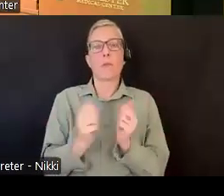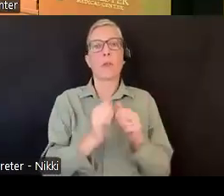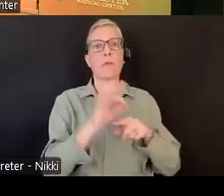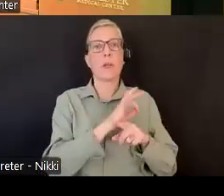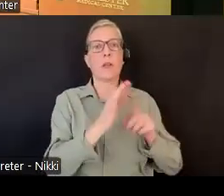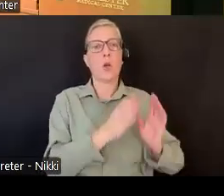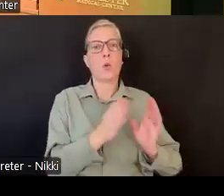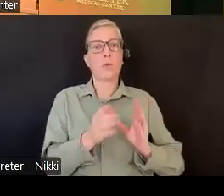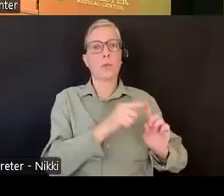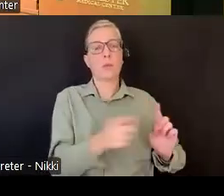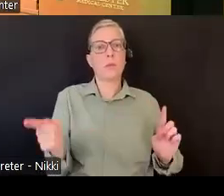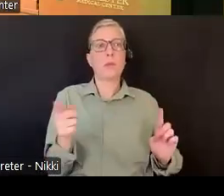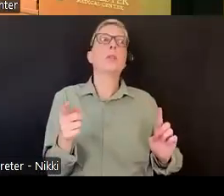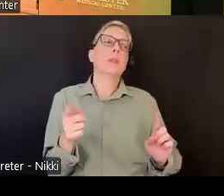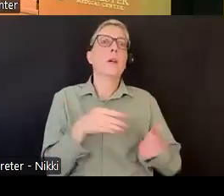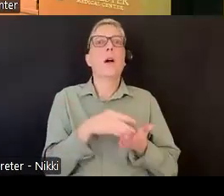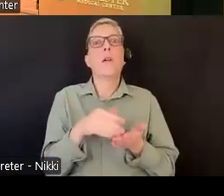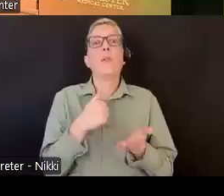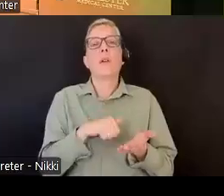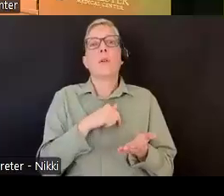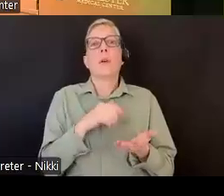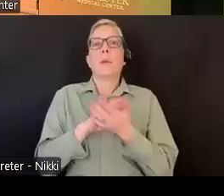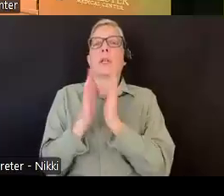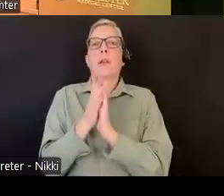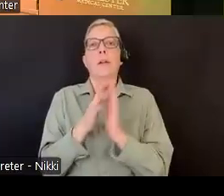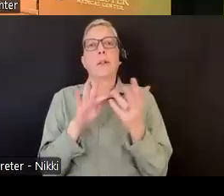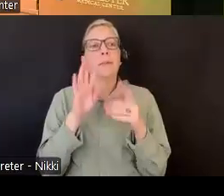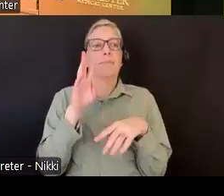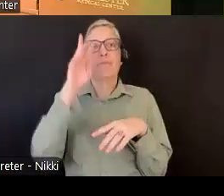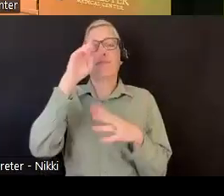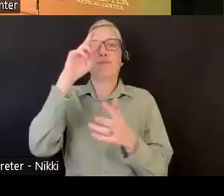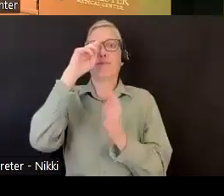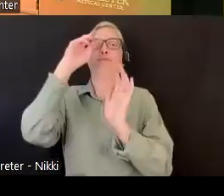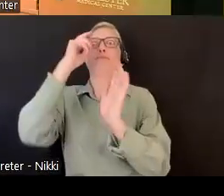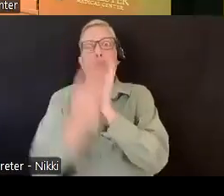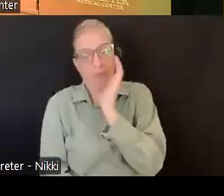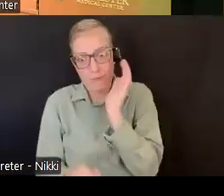process of what we're doing or this is medicine and I try to put some historical context for them